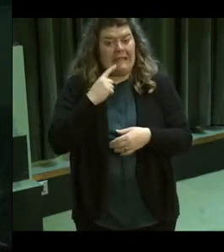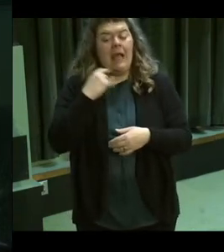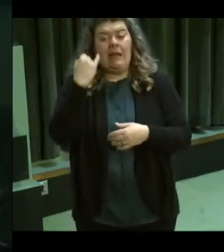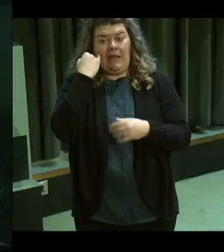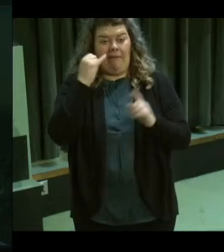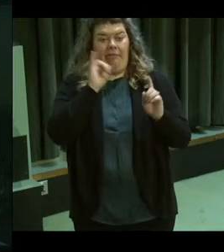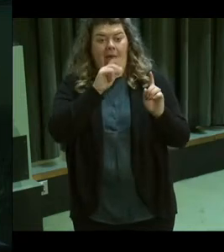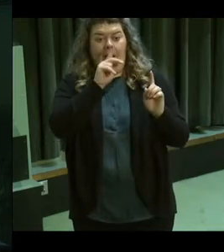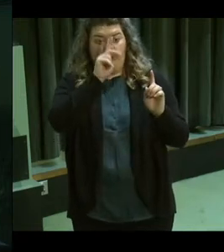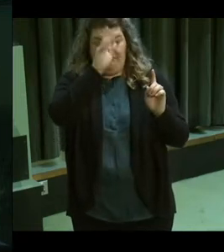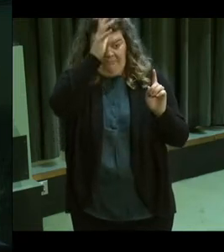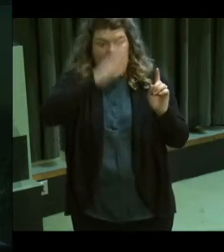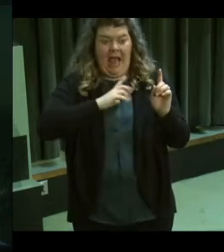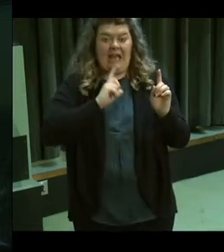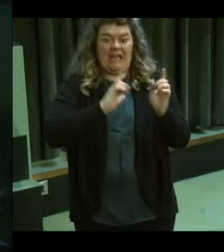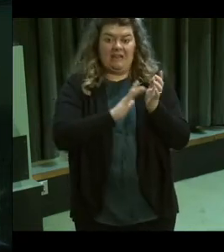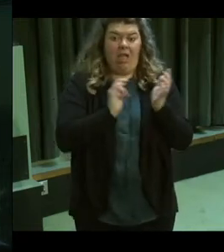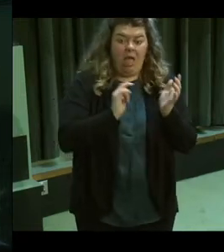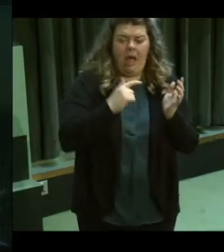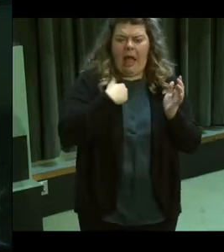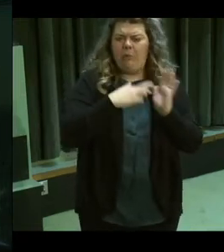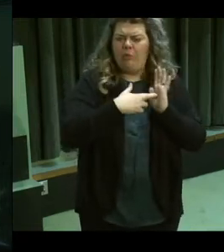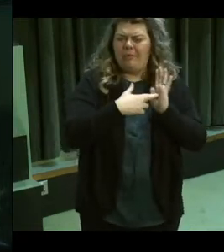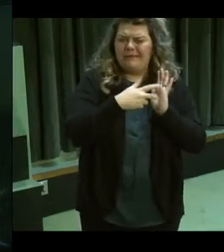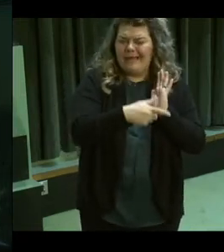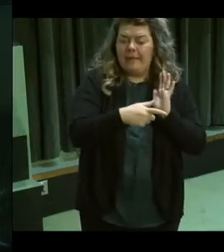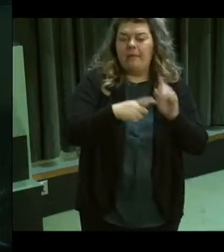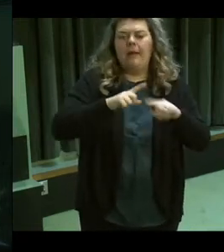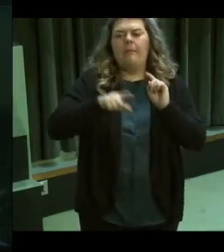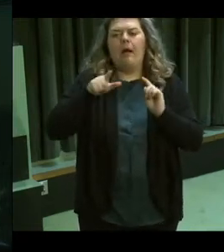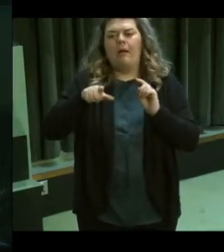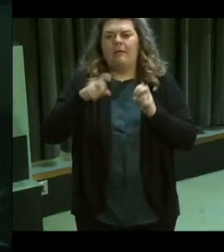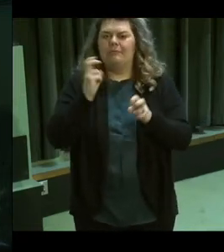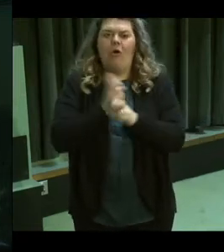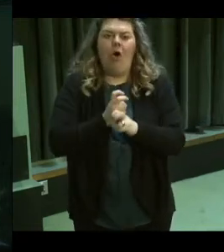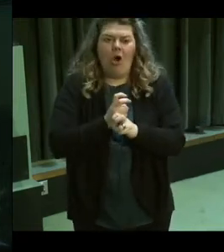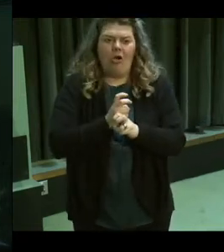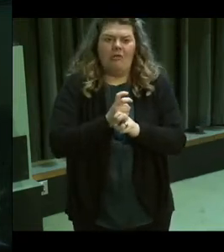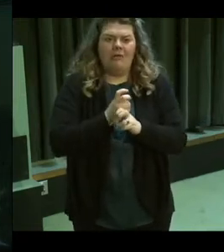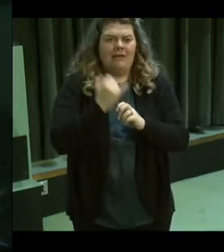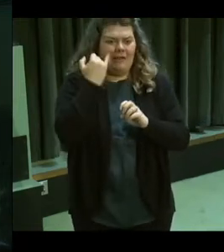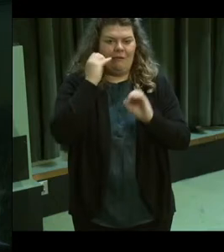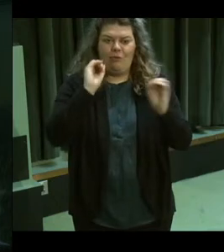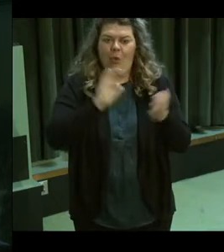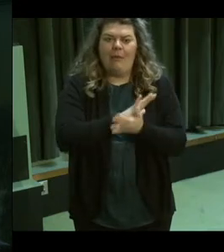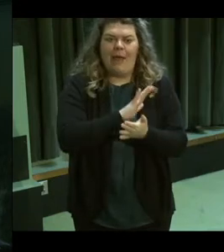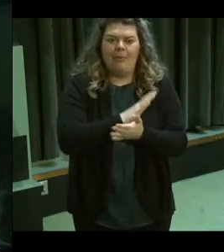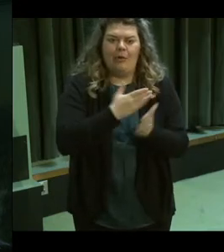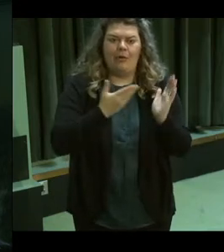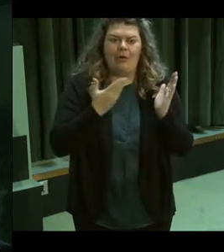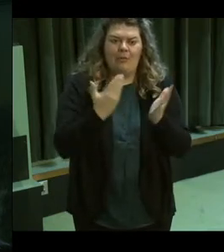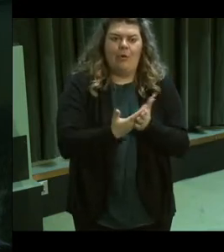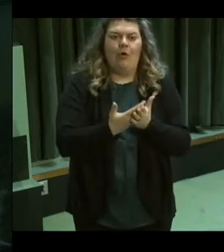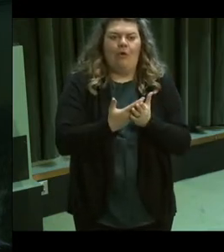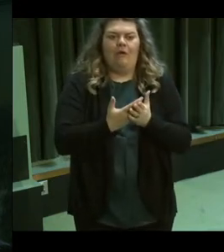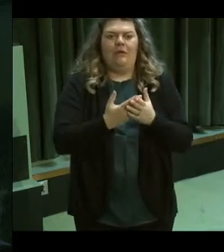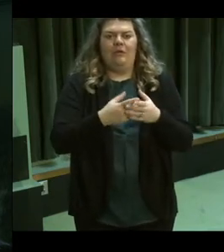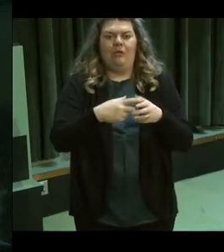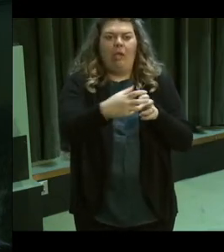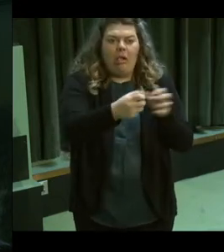if a man is exploited, I will represent him. But on the other